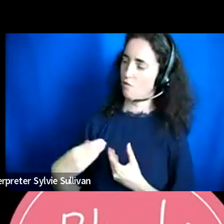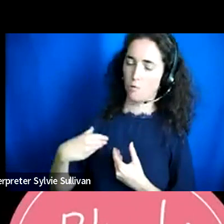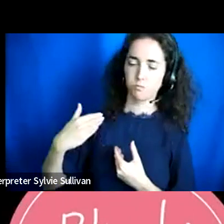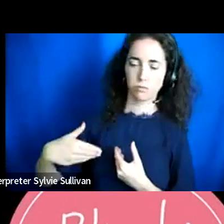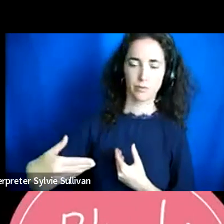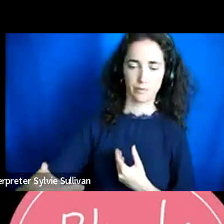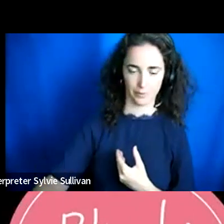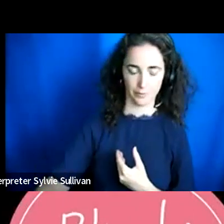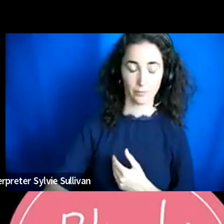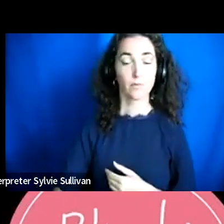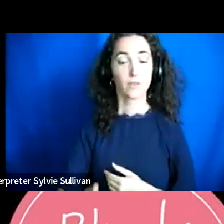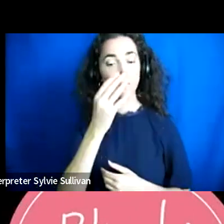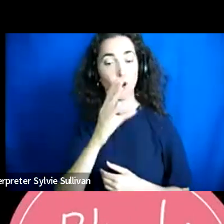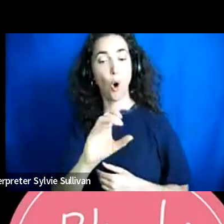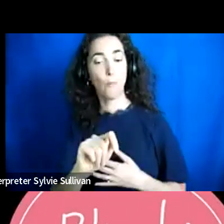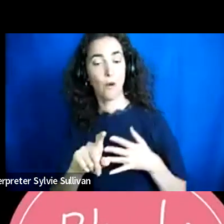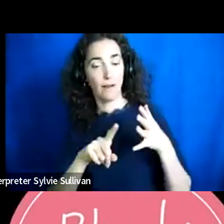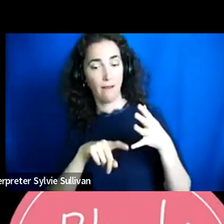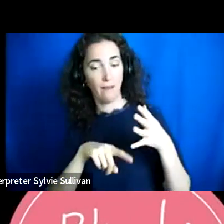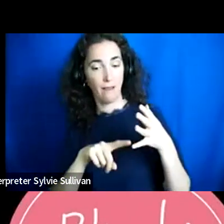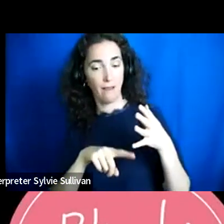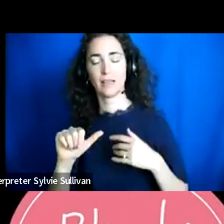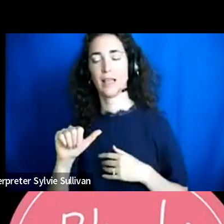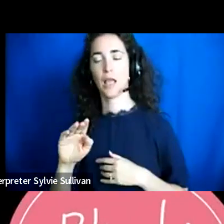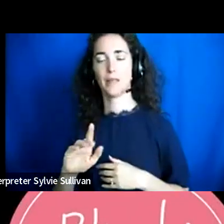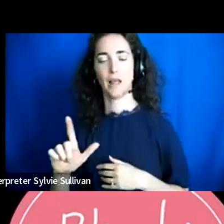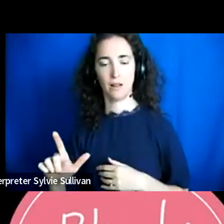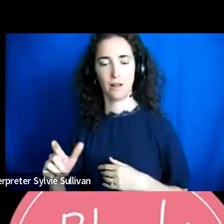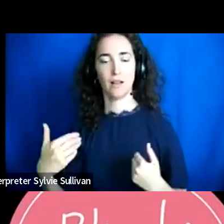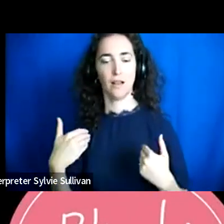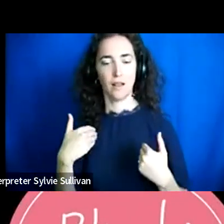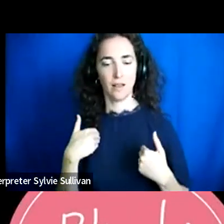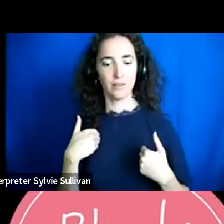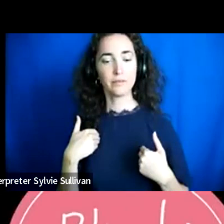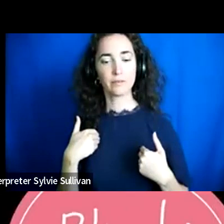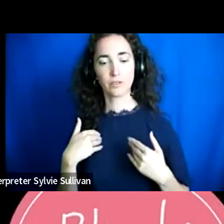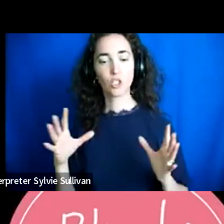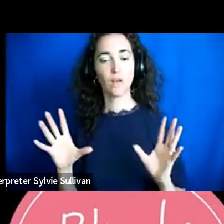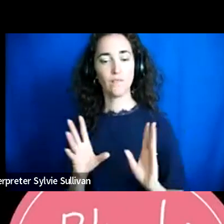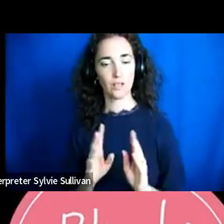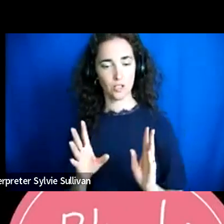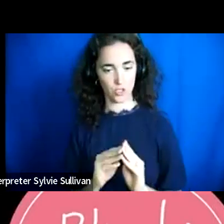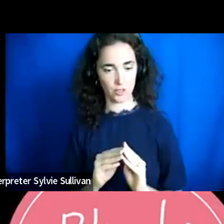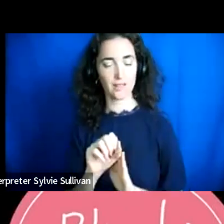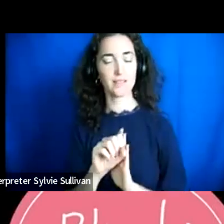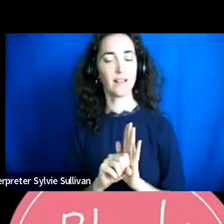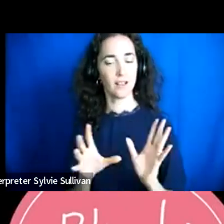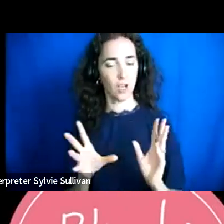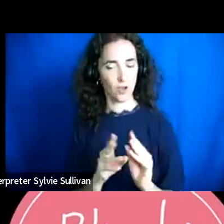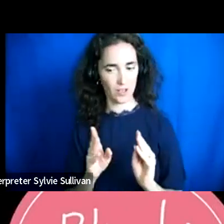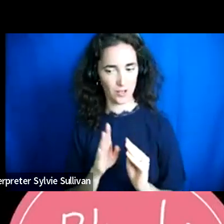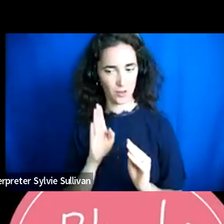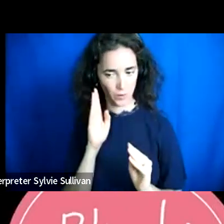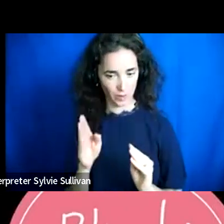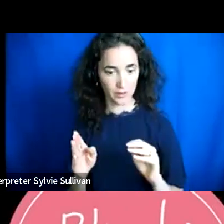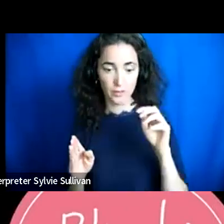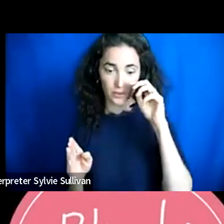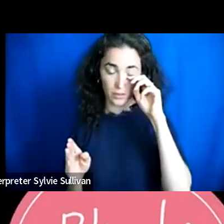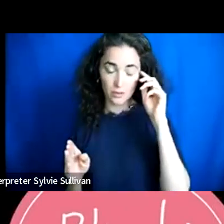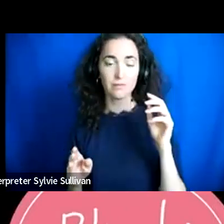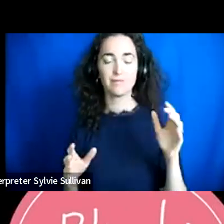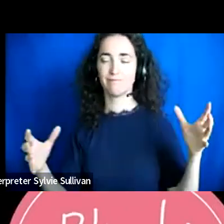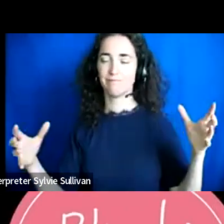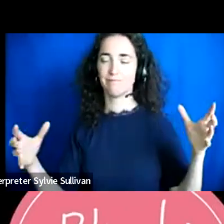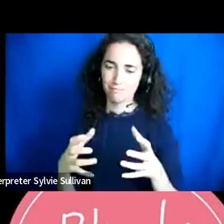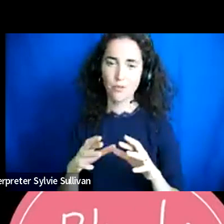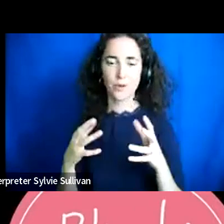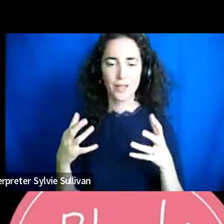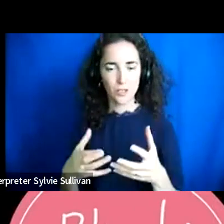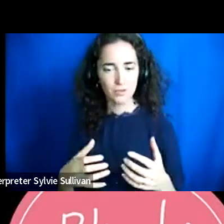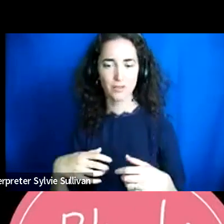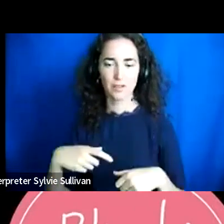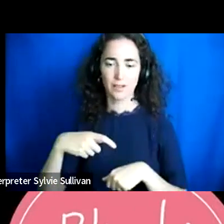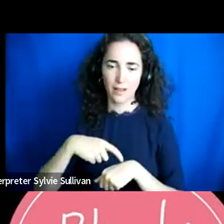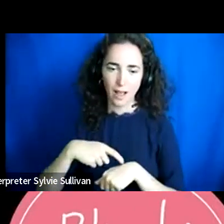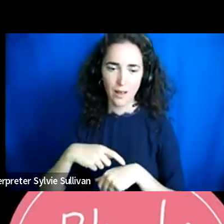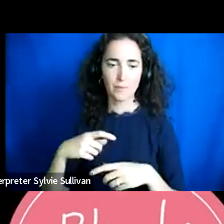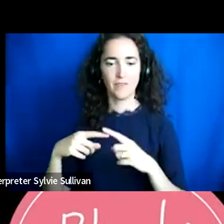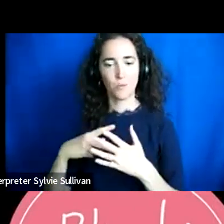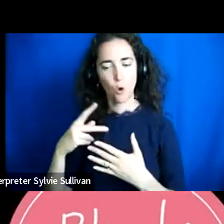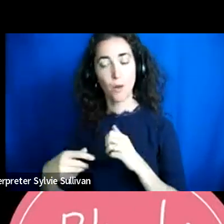October at the end of October, affiliated, blind to Louisiana, has a convention as today Convention coming up, and there we will have reunions and time and programs with the families of the